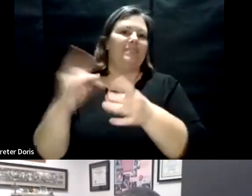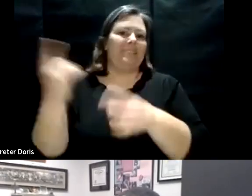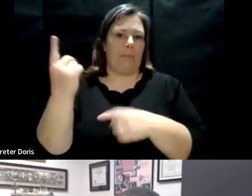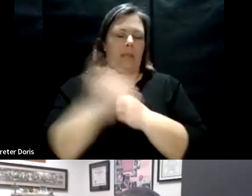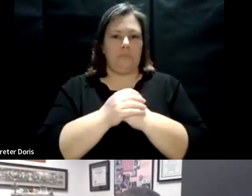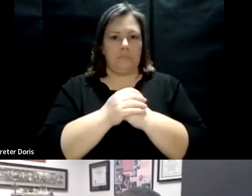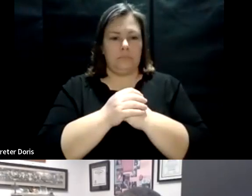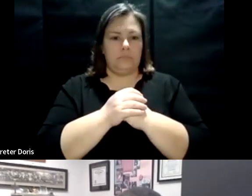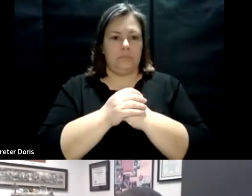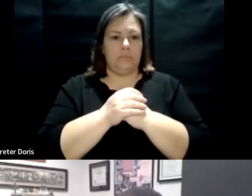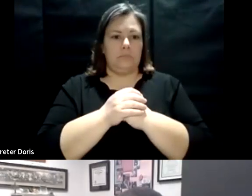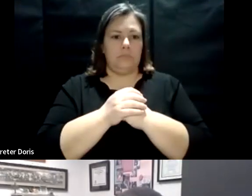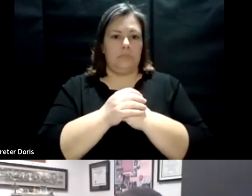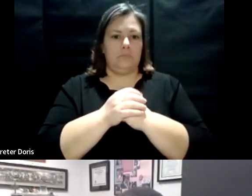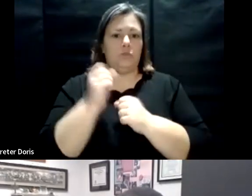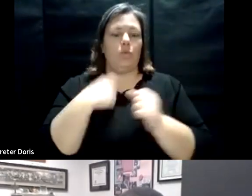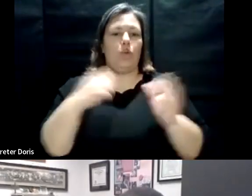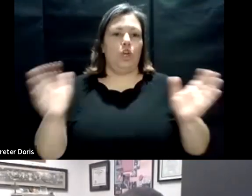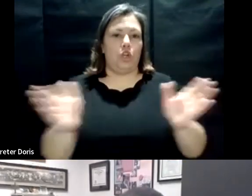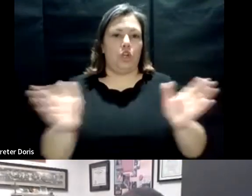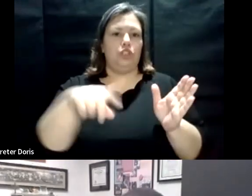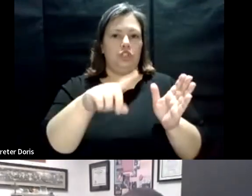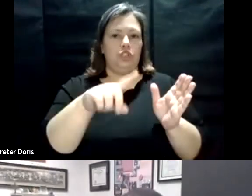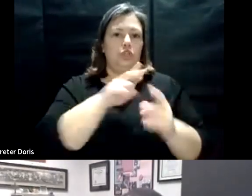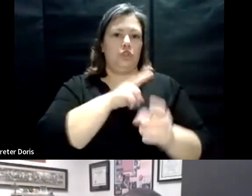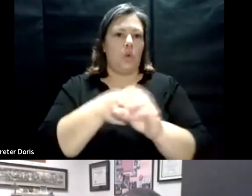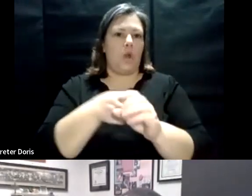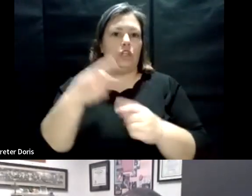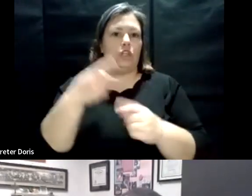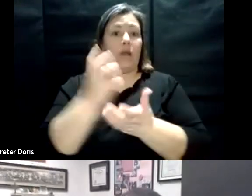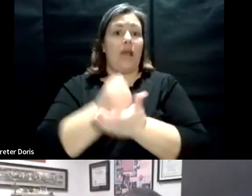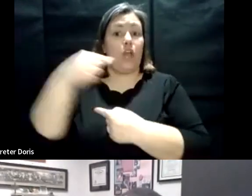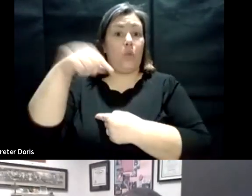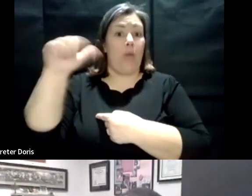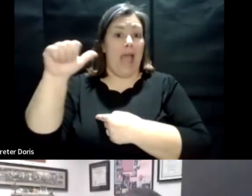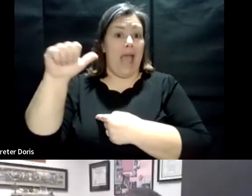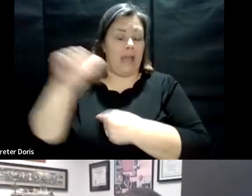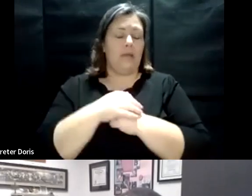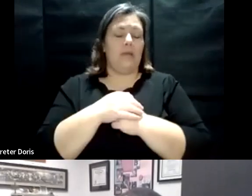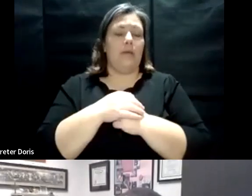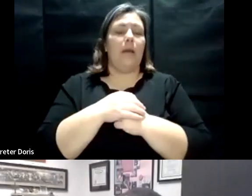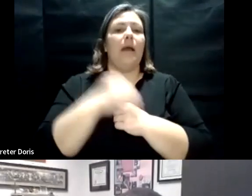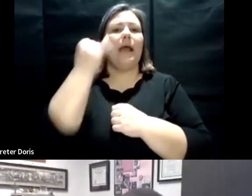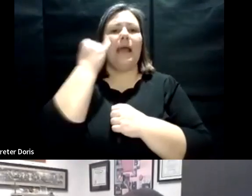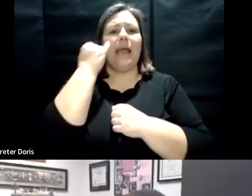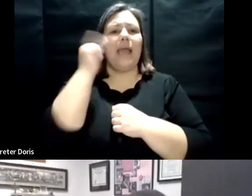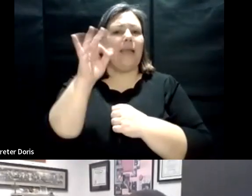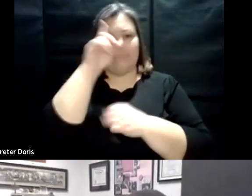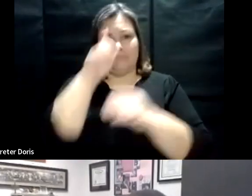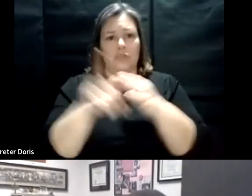We really wanted to make sure everybody can engage in conversation, ask questions and really jump in to everything that we're saying. And then, if you have a question or want to make a comment today, we are holding this in a meetings platform on purpose we really wanted to make sure that everybody can engage in the conversation, ask questions and and really jump in to everything that we're saying so we definitely encourage everybody to join in those Q We definite elementary encourage everybody to join in those Q&A spots during the presentation.